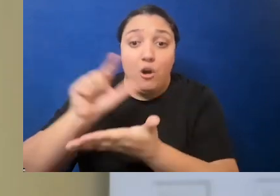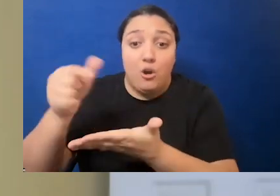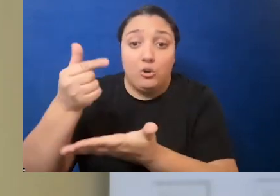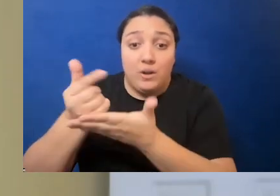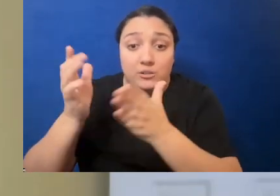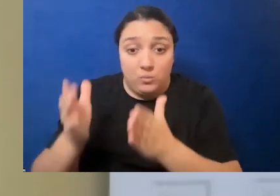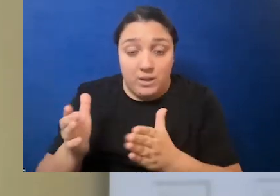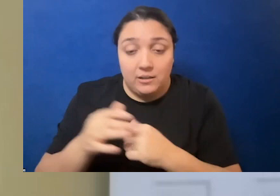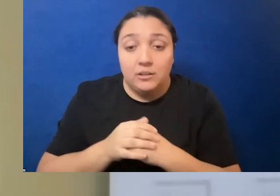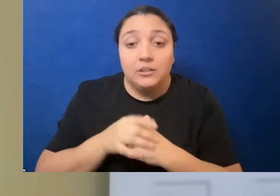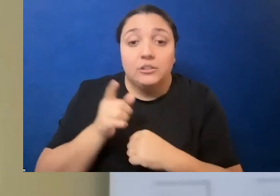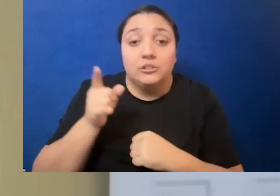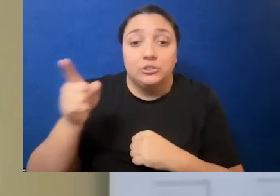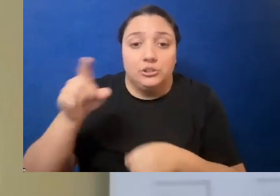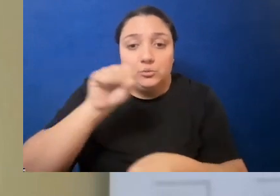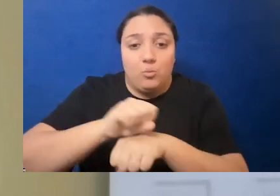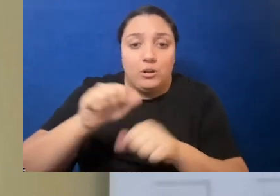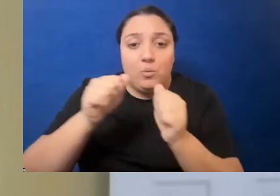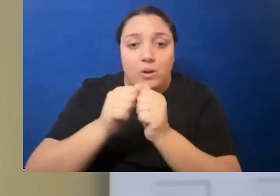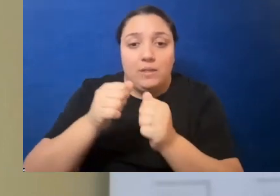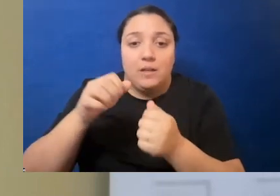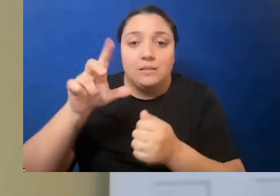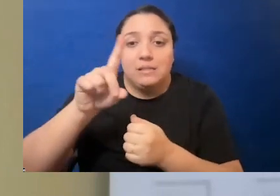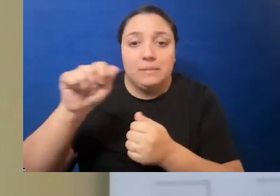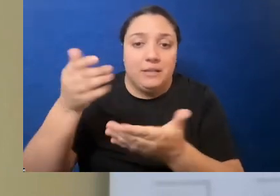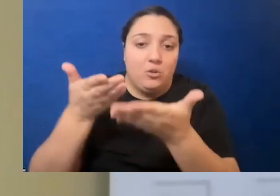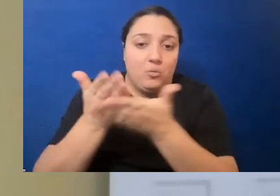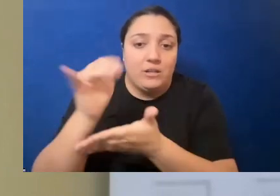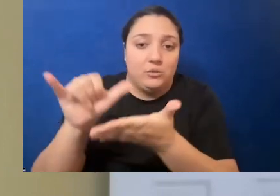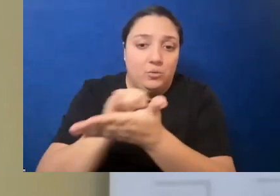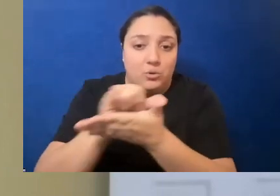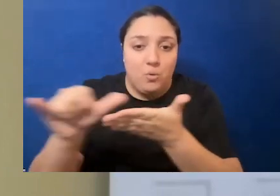AND WAS THE BACKBONE OF PUTTING